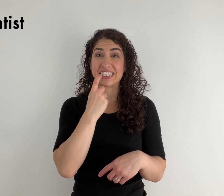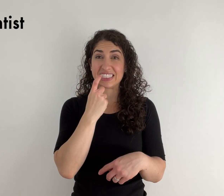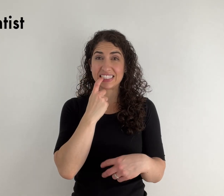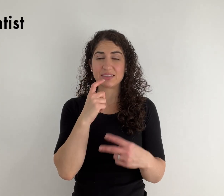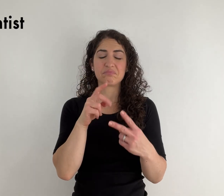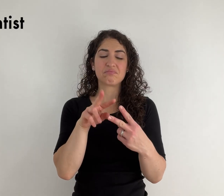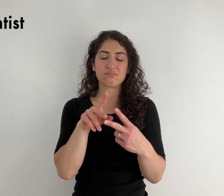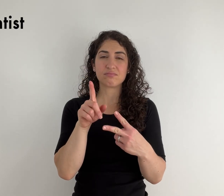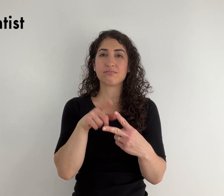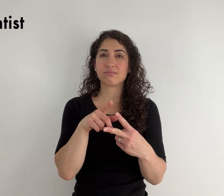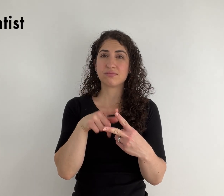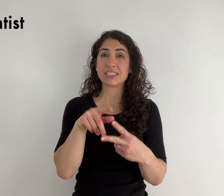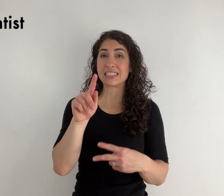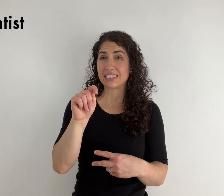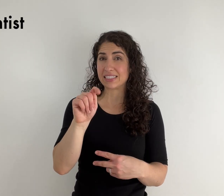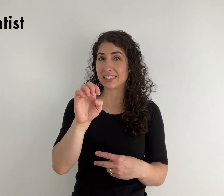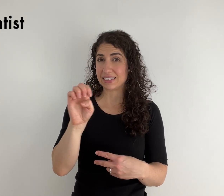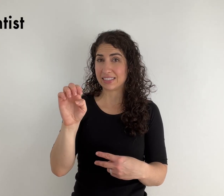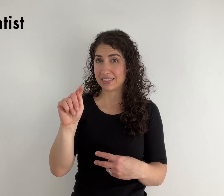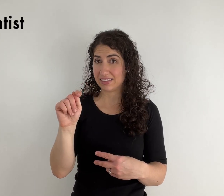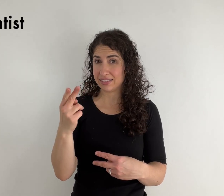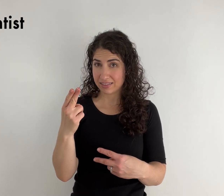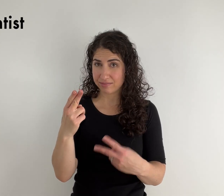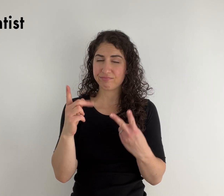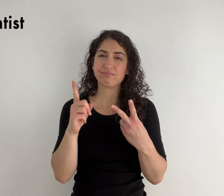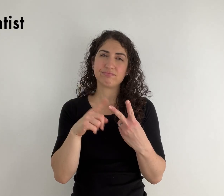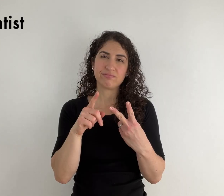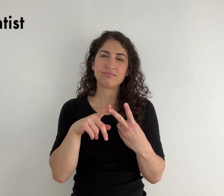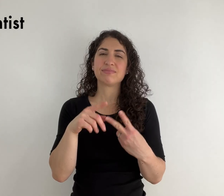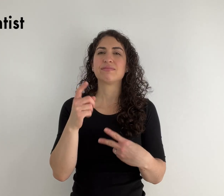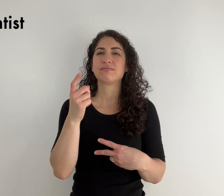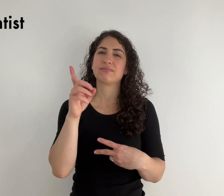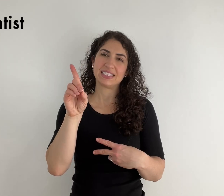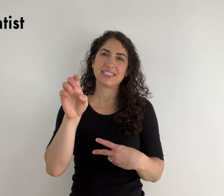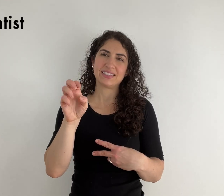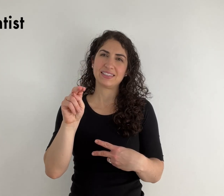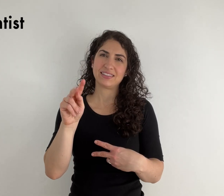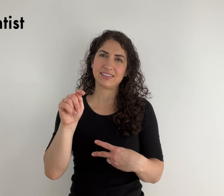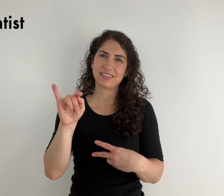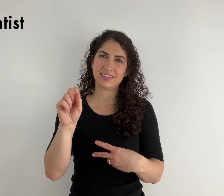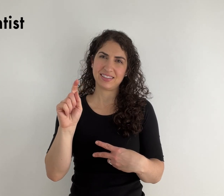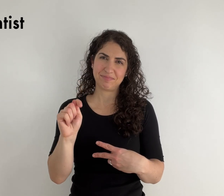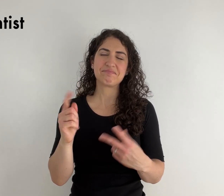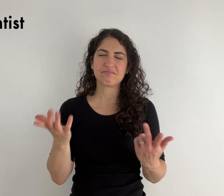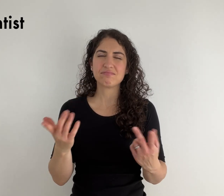And this sign can mean either "teeth" or "dentist".